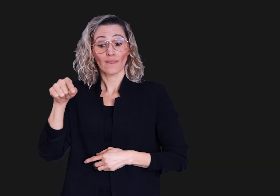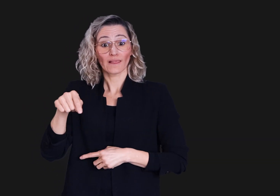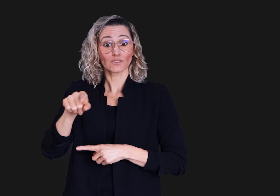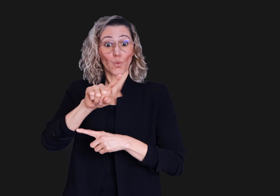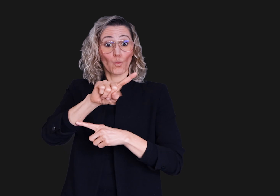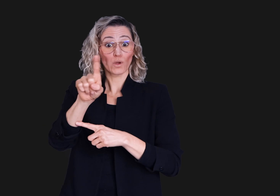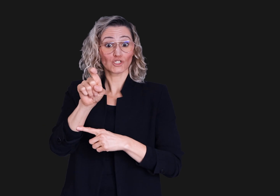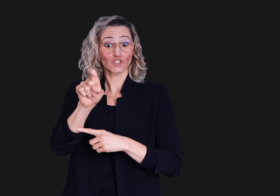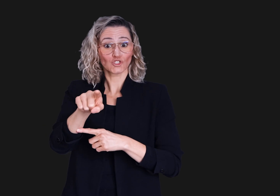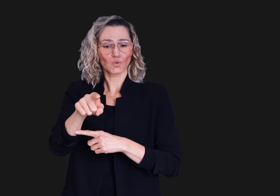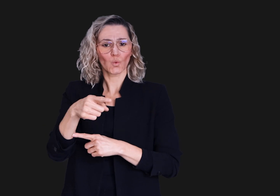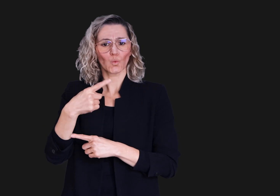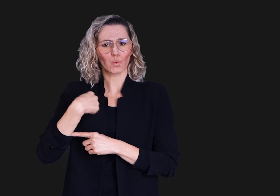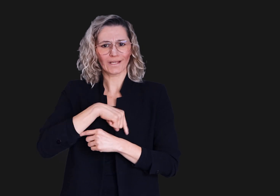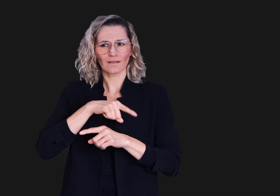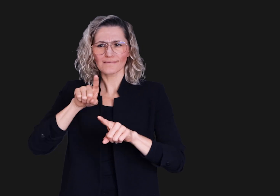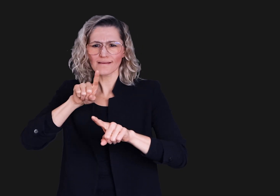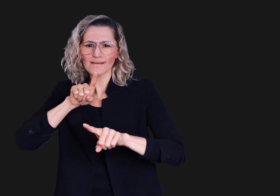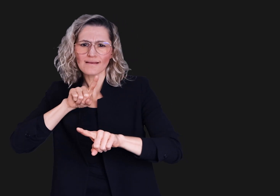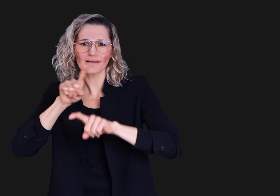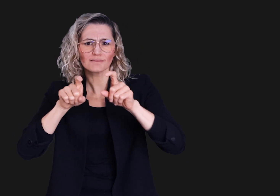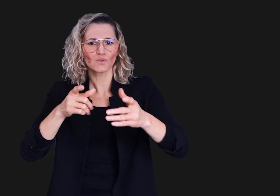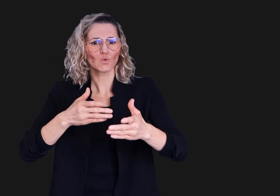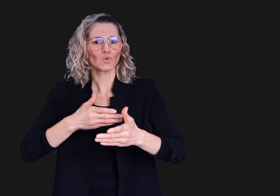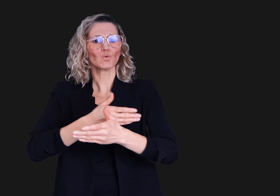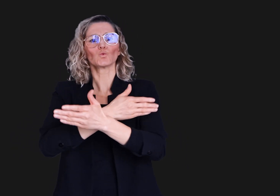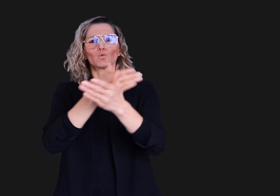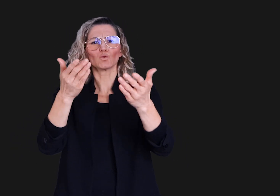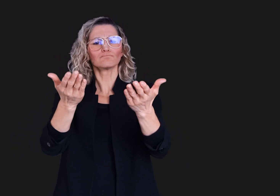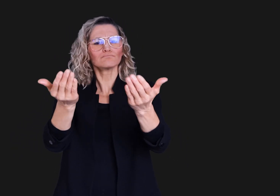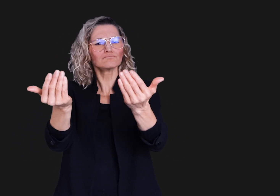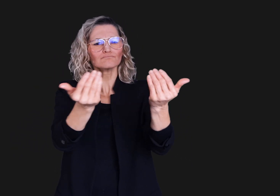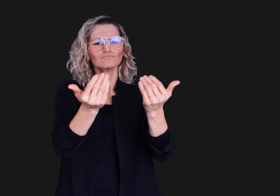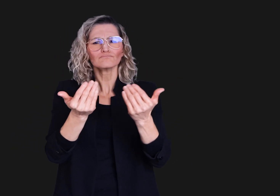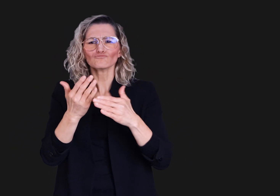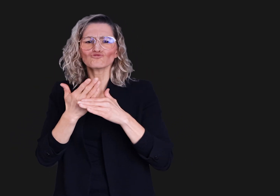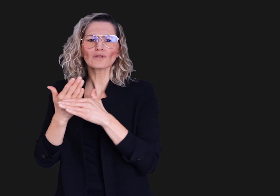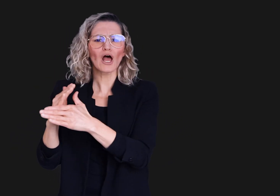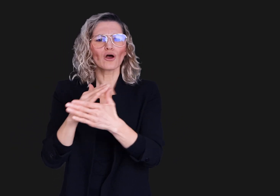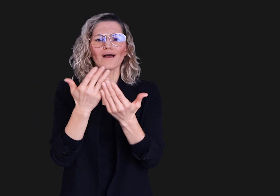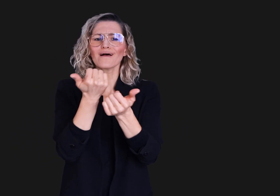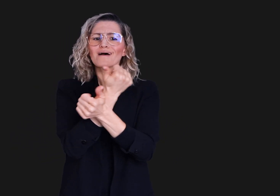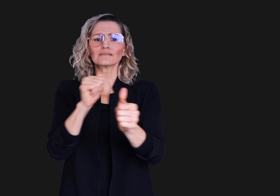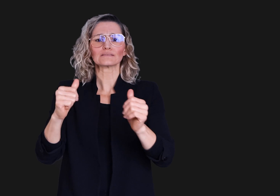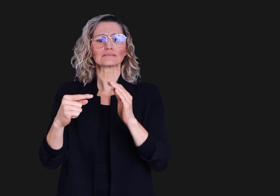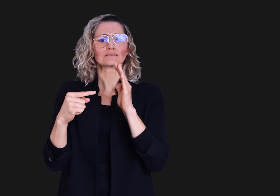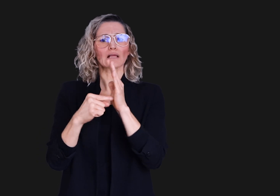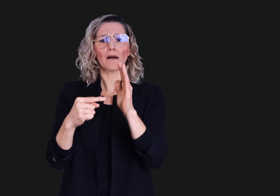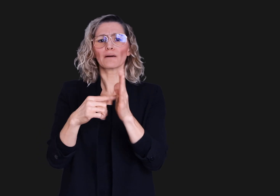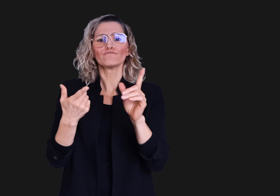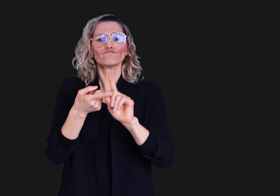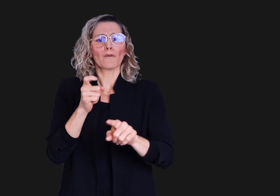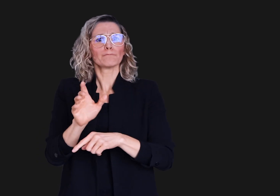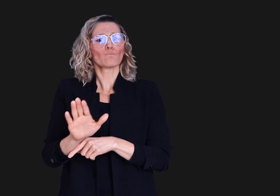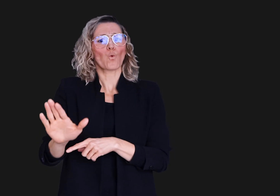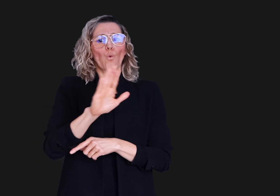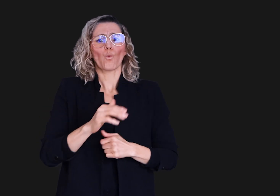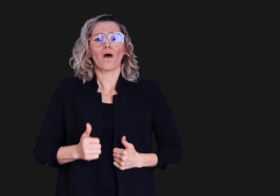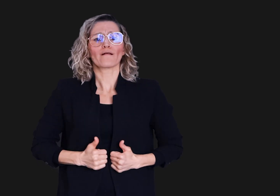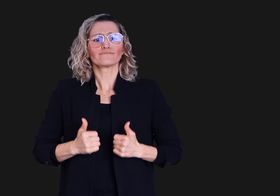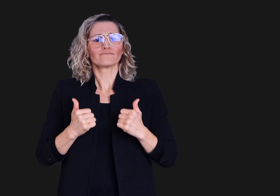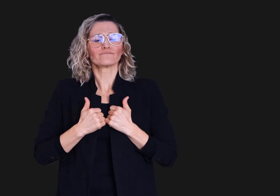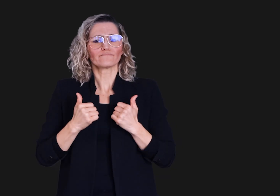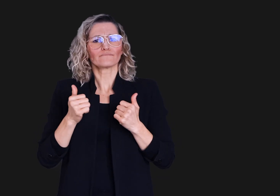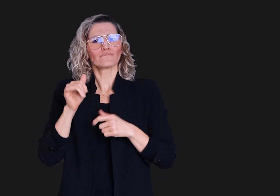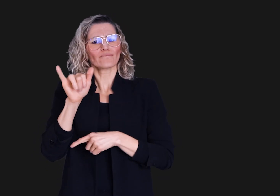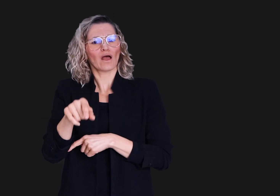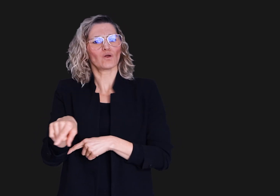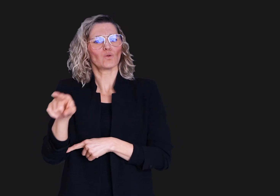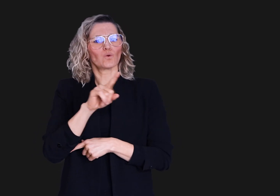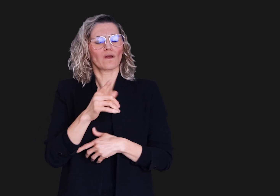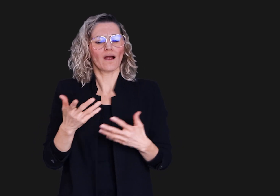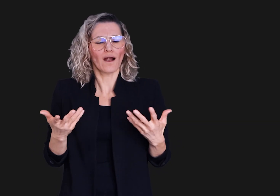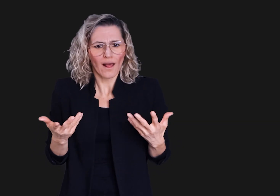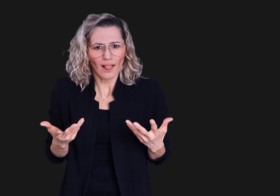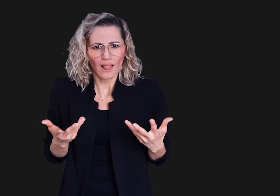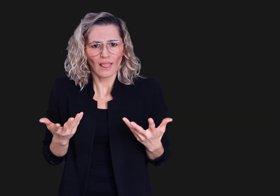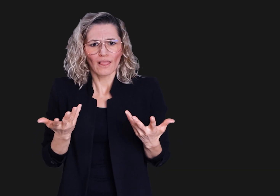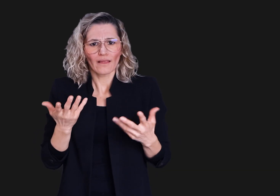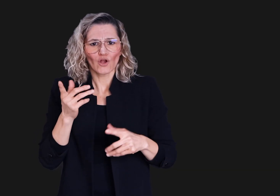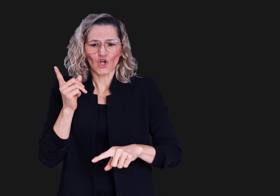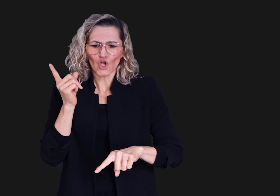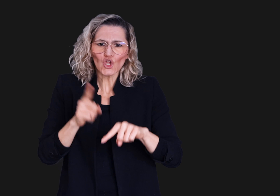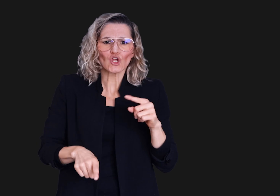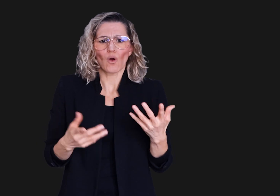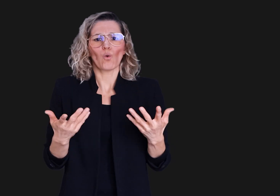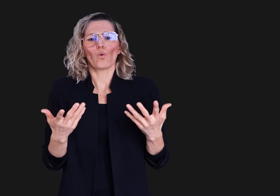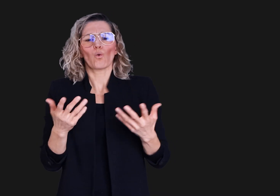In this question, we are asking you to share any examples from your life where you were not able,